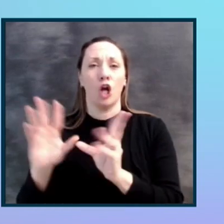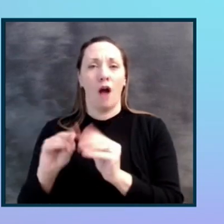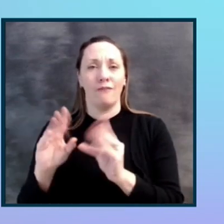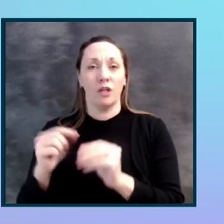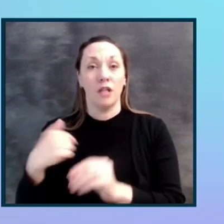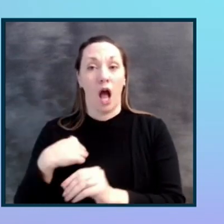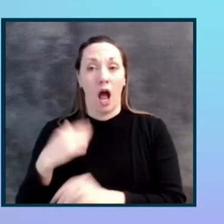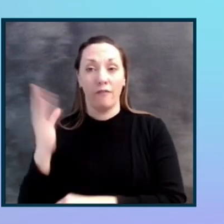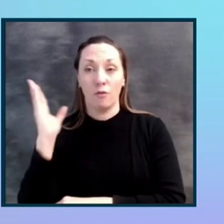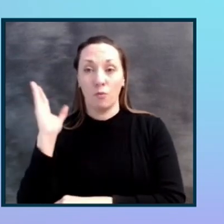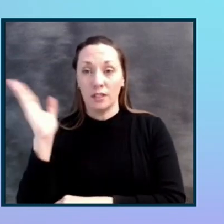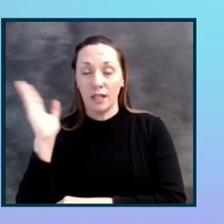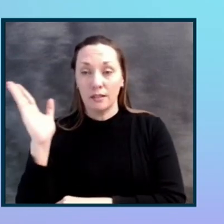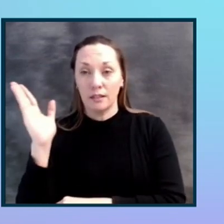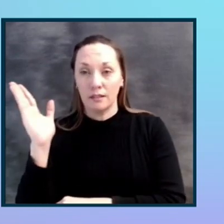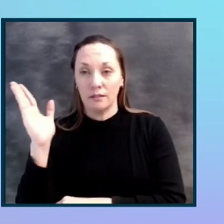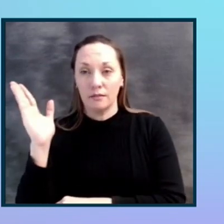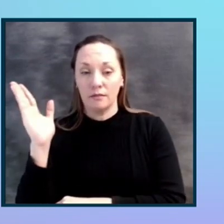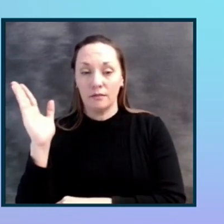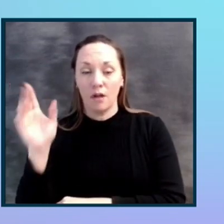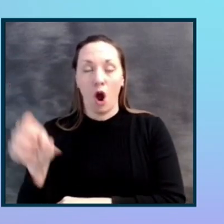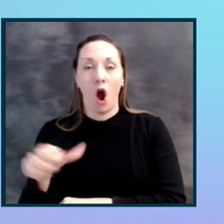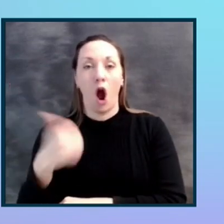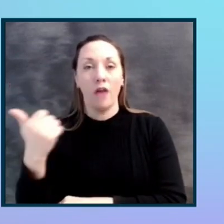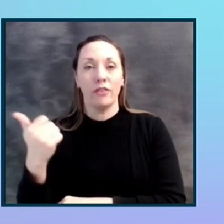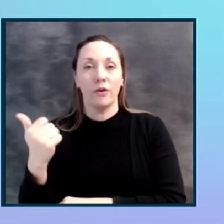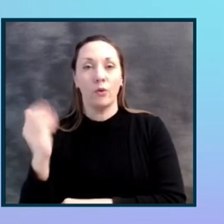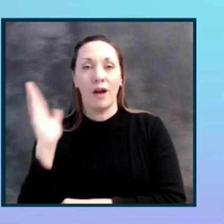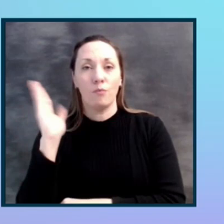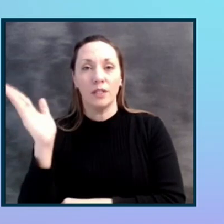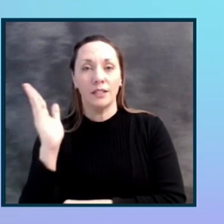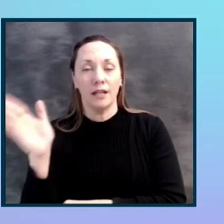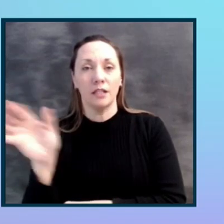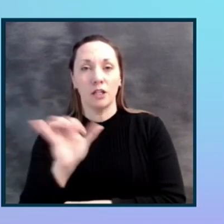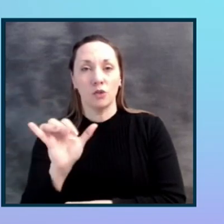other consultants have presented as well. There are the Microsoft gaming disability boot camps.